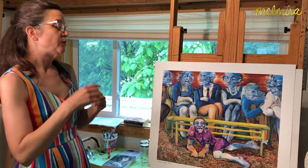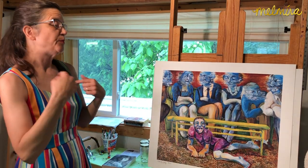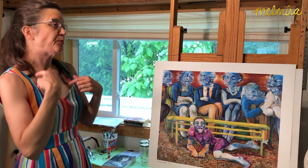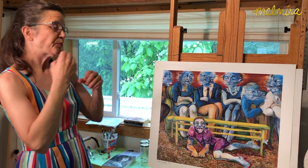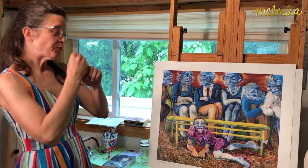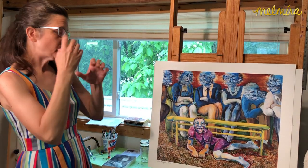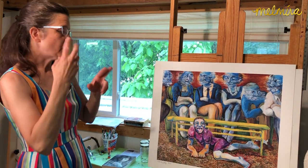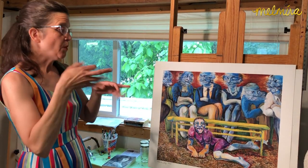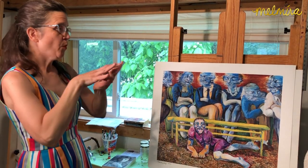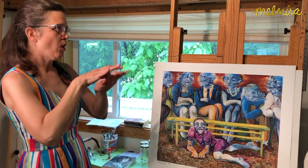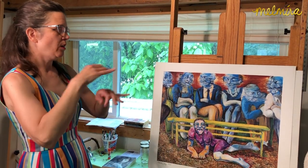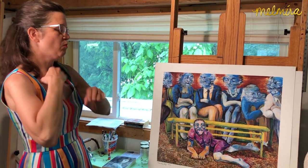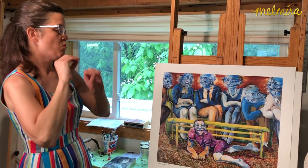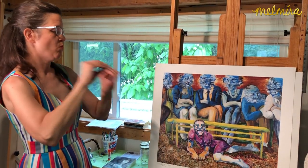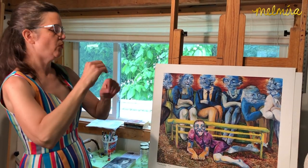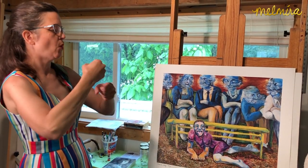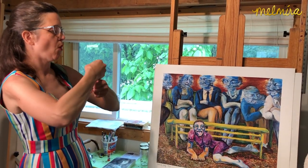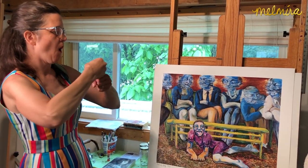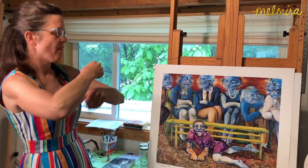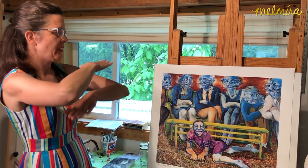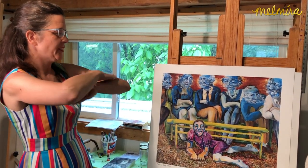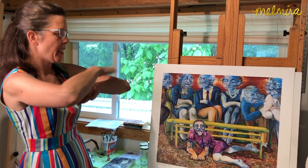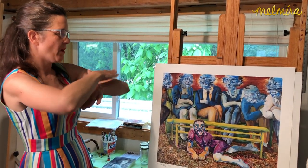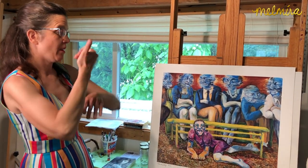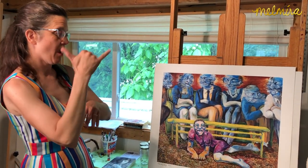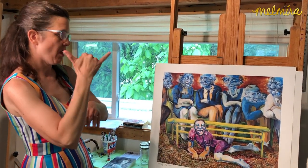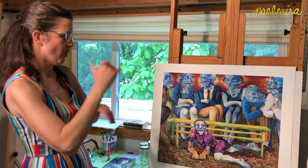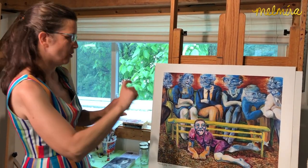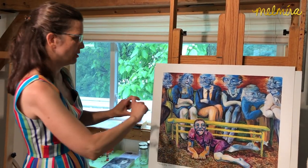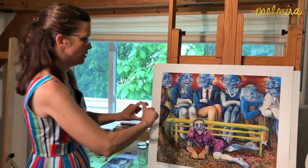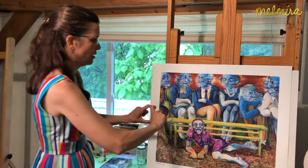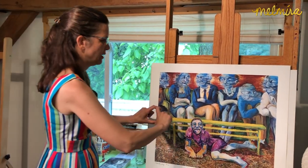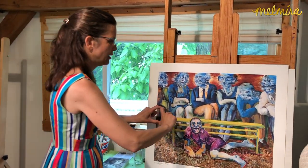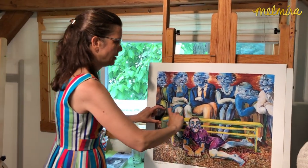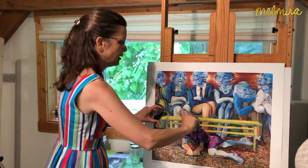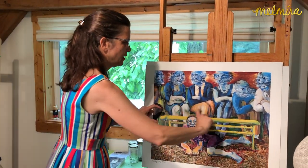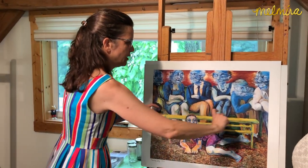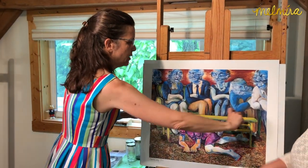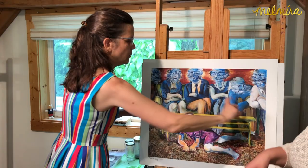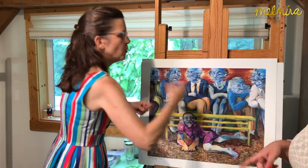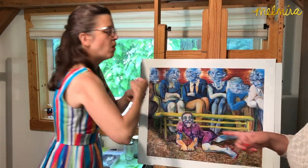The important part- I put the yellow coffee table there.